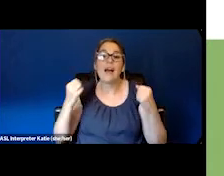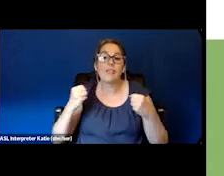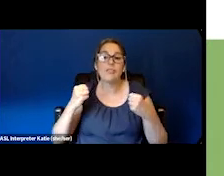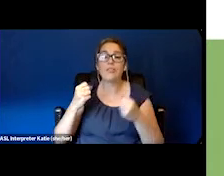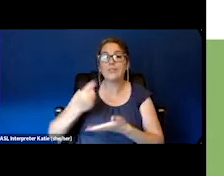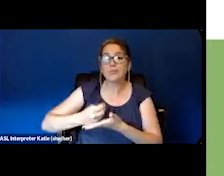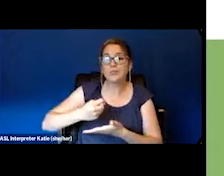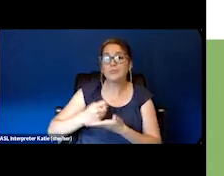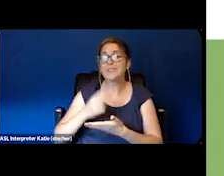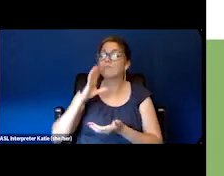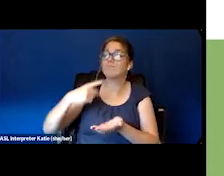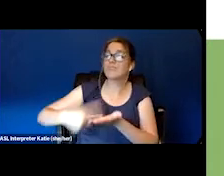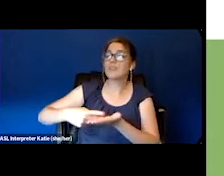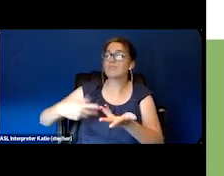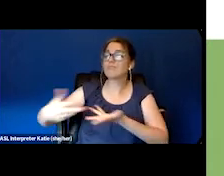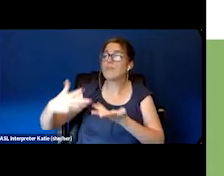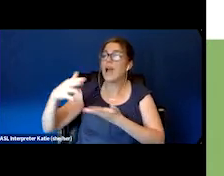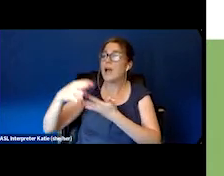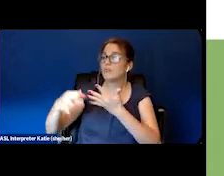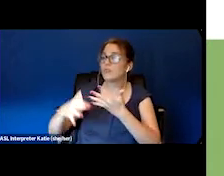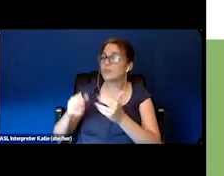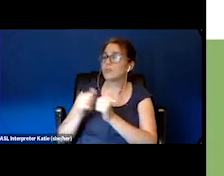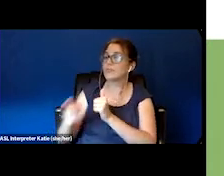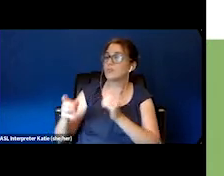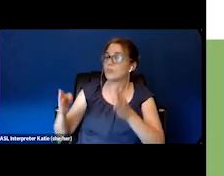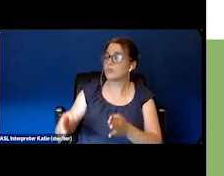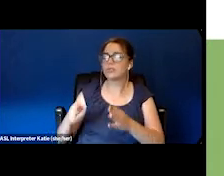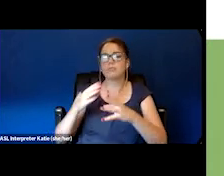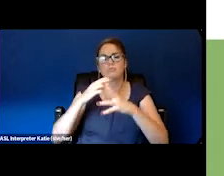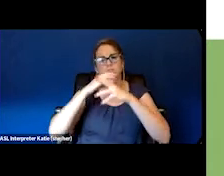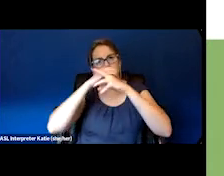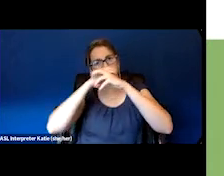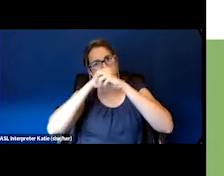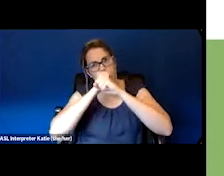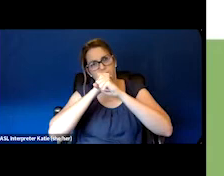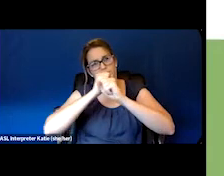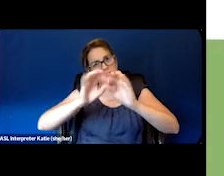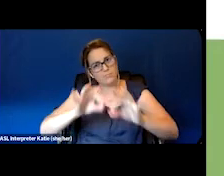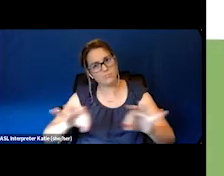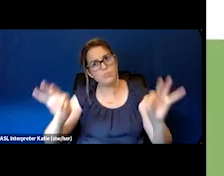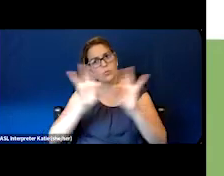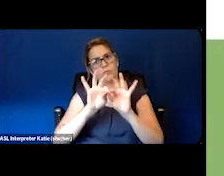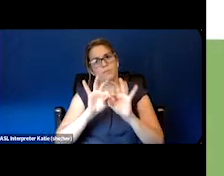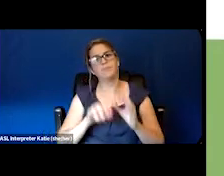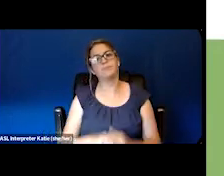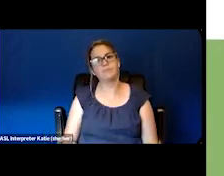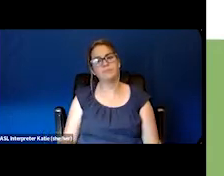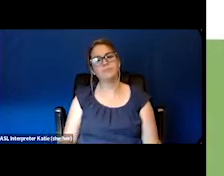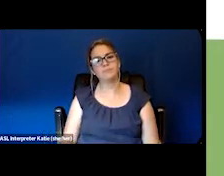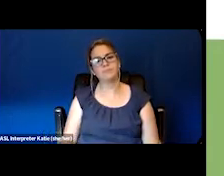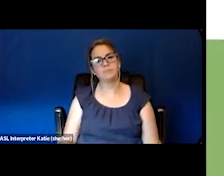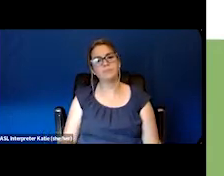we wanna make sure that confidentiality is at the forefront of our work. So in order to do that,